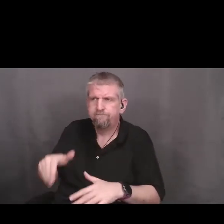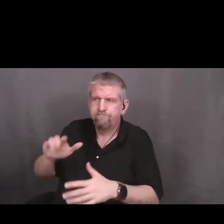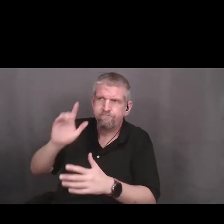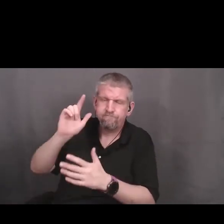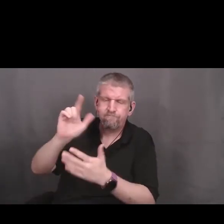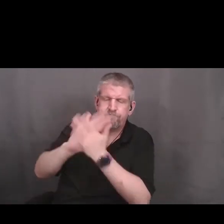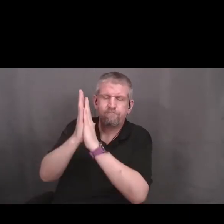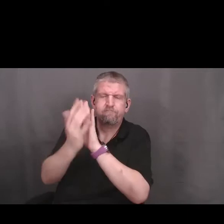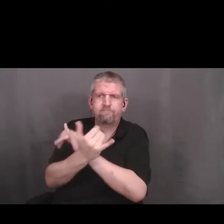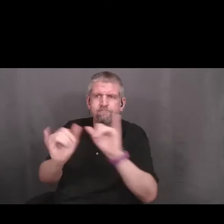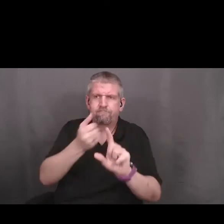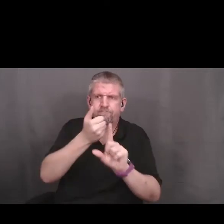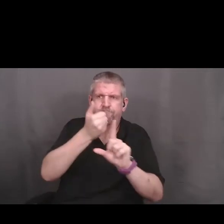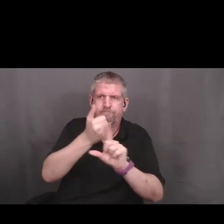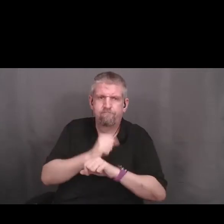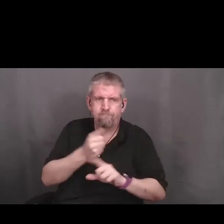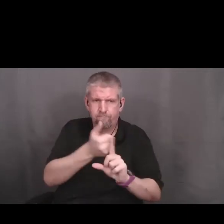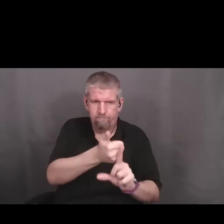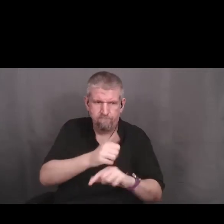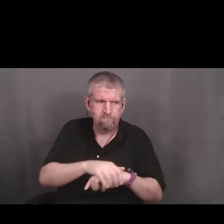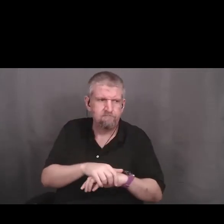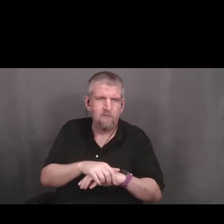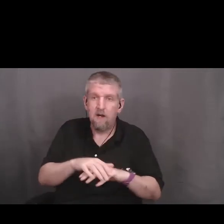advocacy, they're able to act as advocates